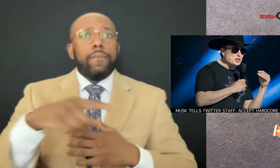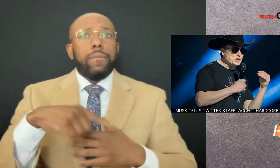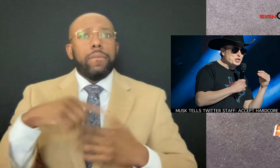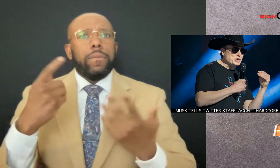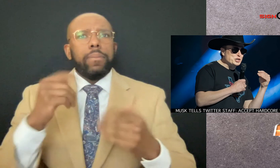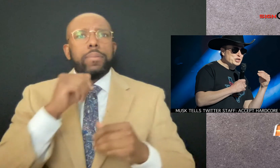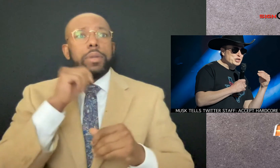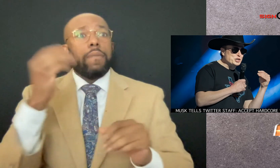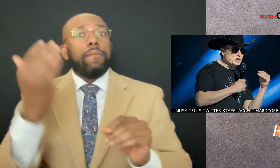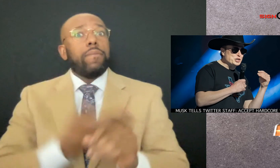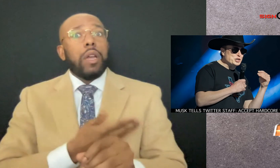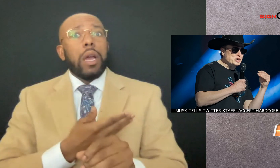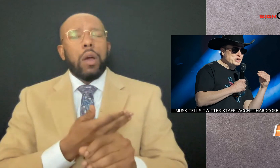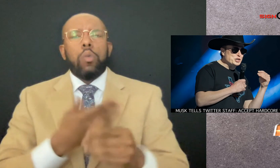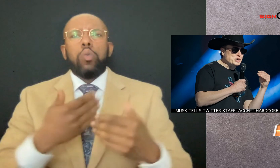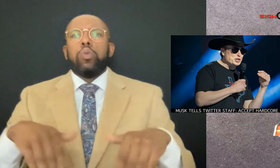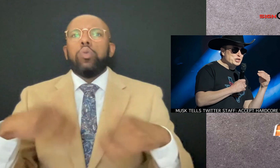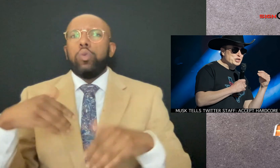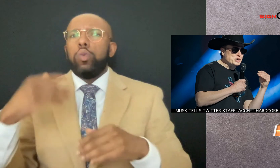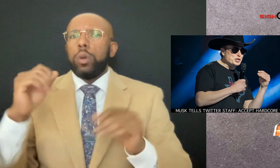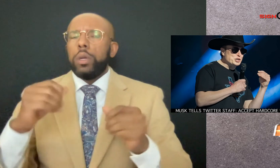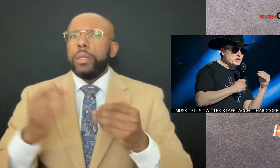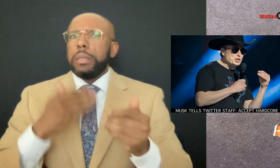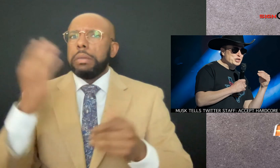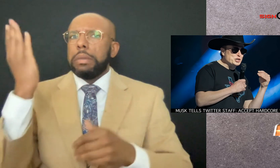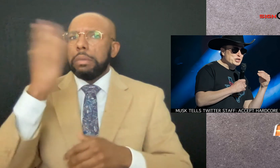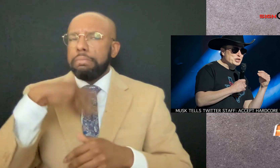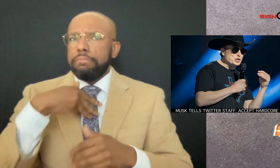The half of them that he did not fire would be an understatement.